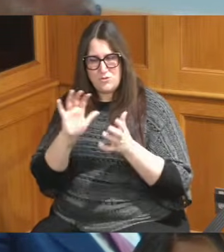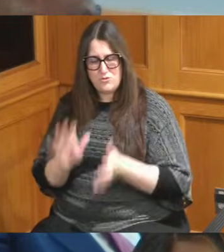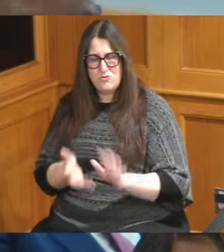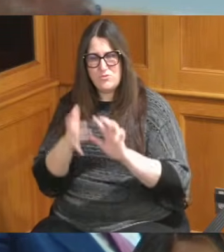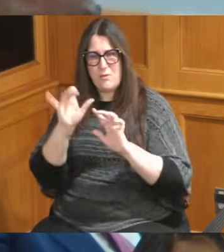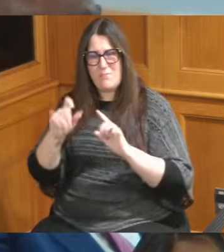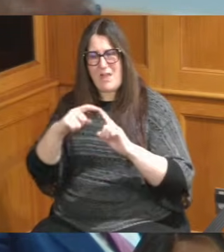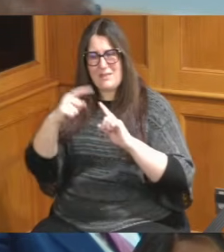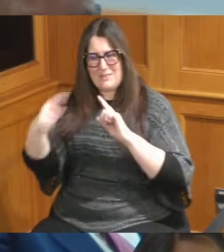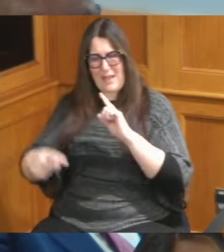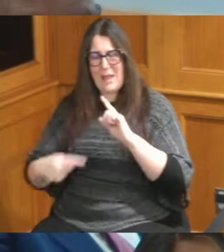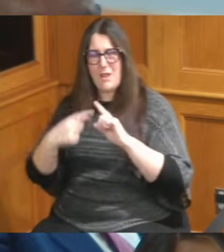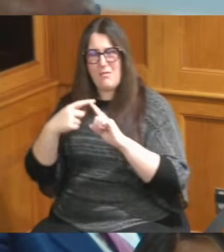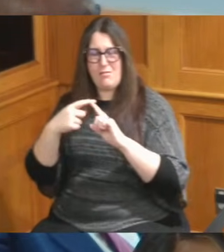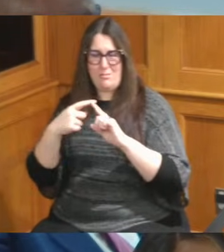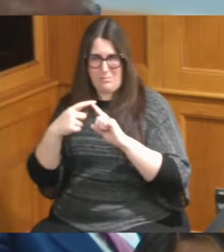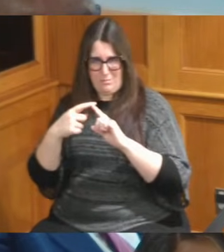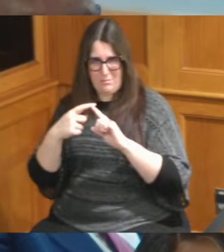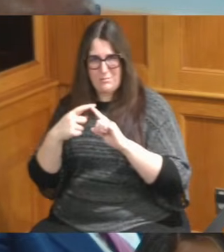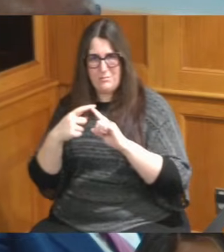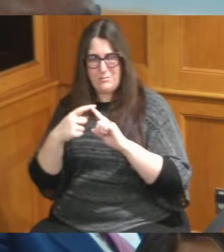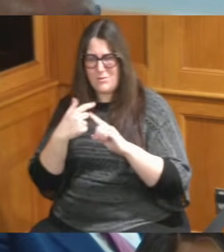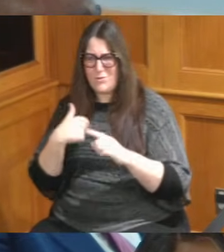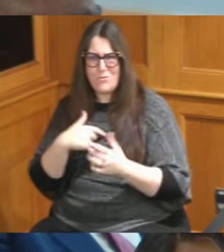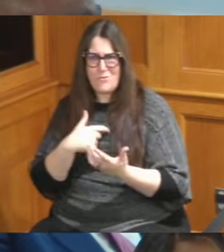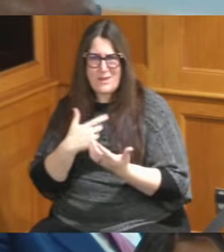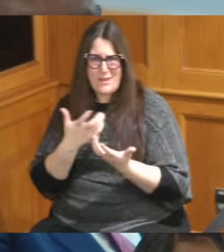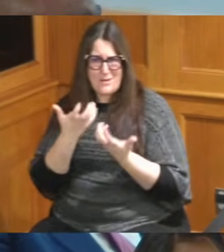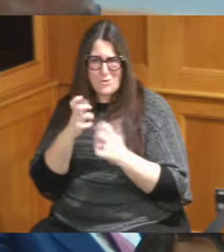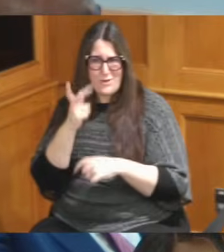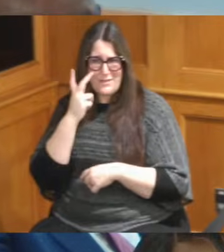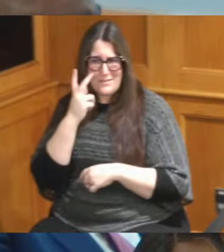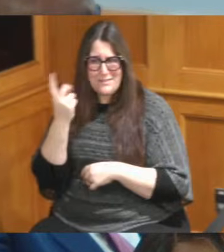of going into the system. We don't want to see anybody go into the system. if we could stop it,